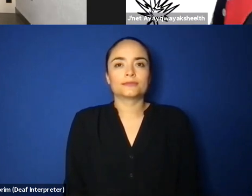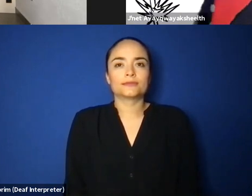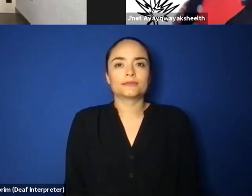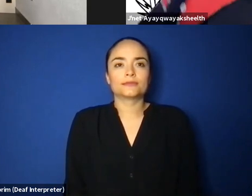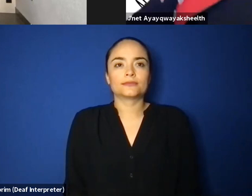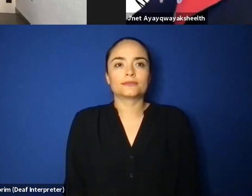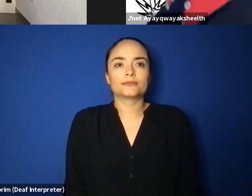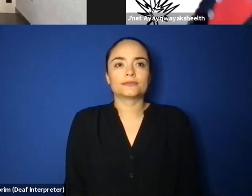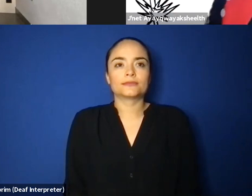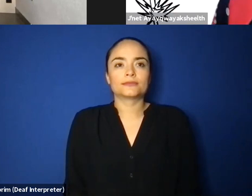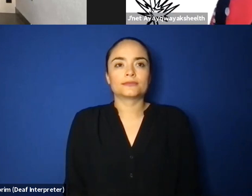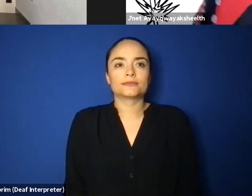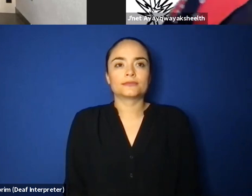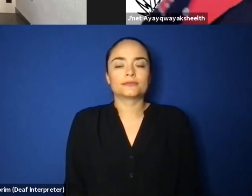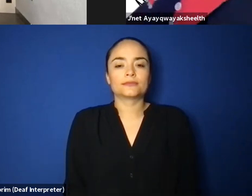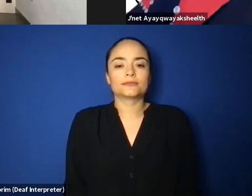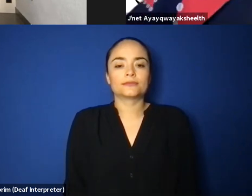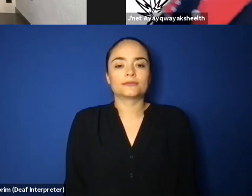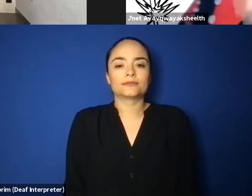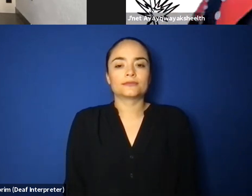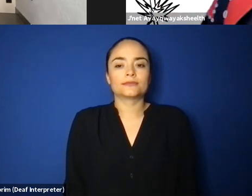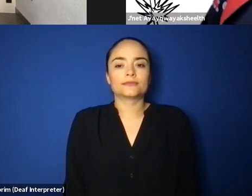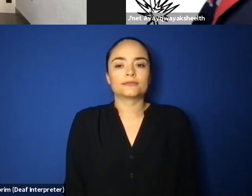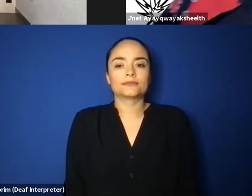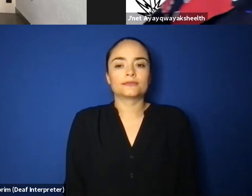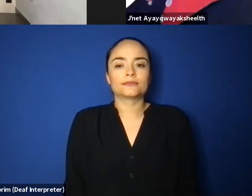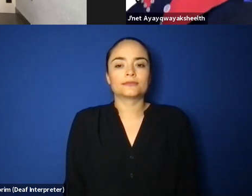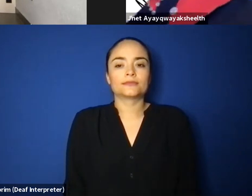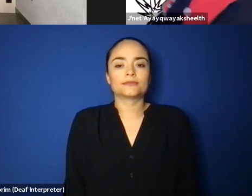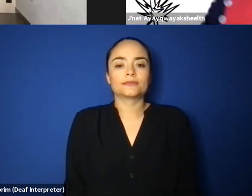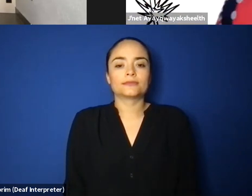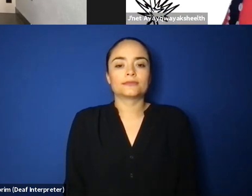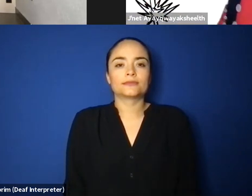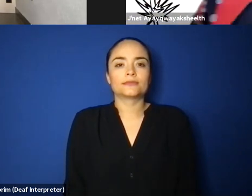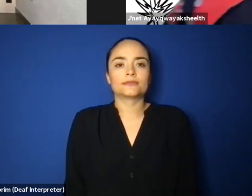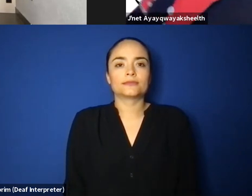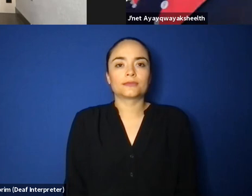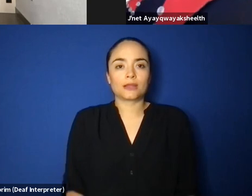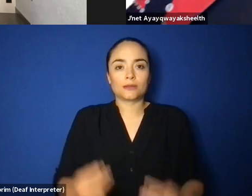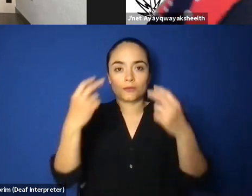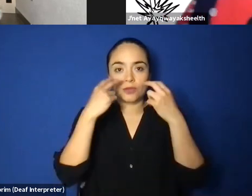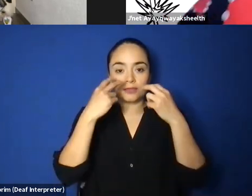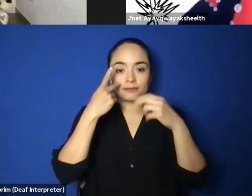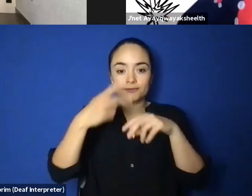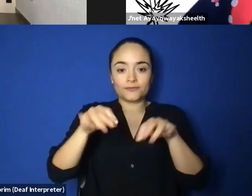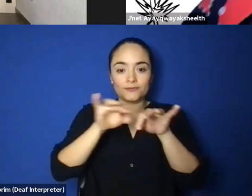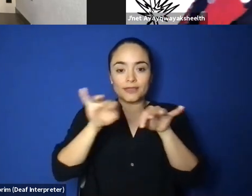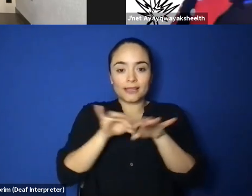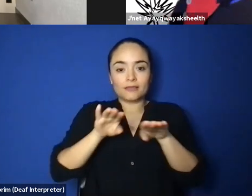can see my feet, I know my regalia is kind of in the way, but you can tap to the side, so tap, tap.